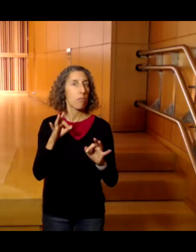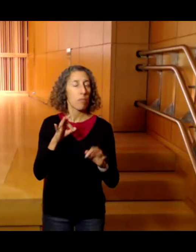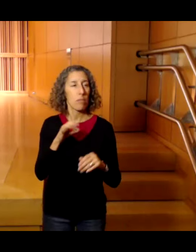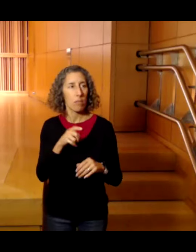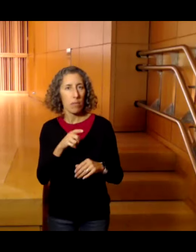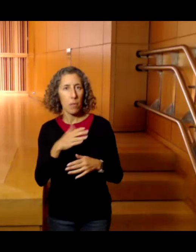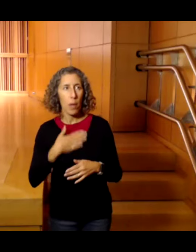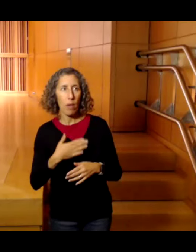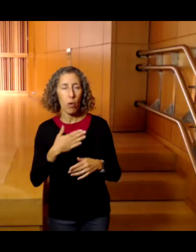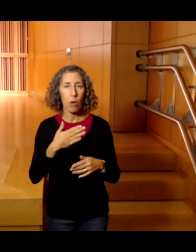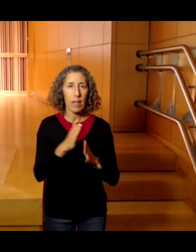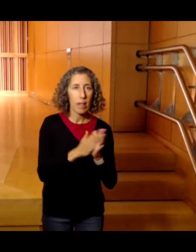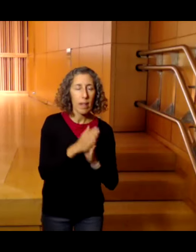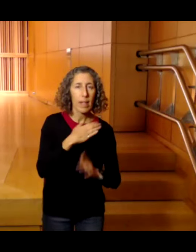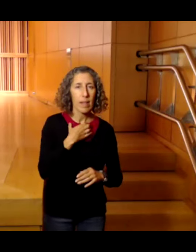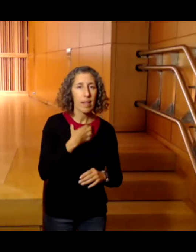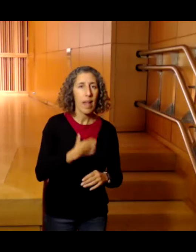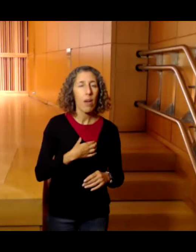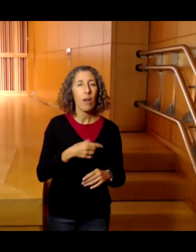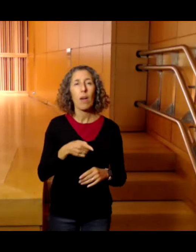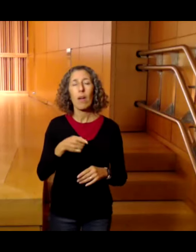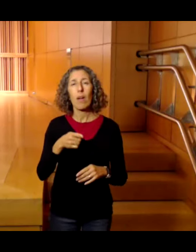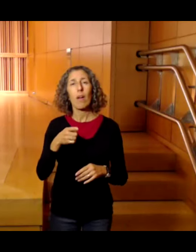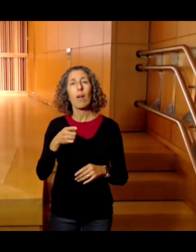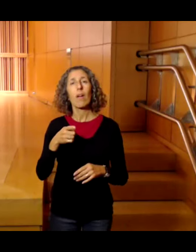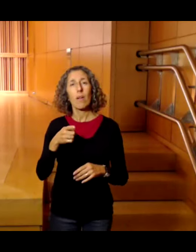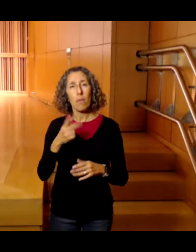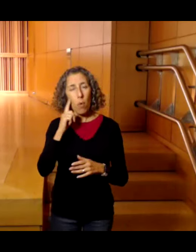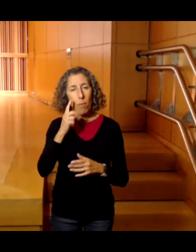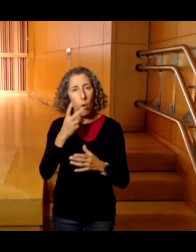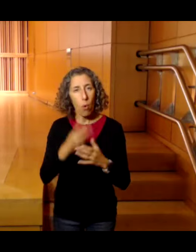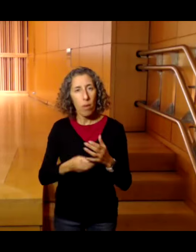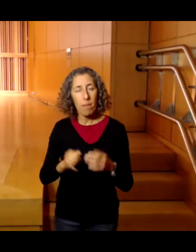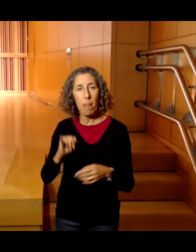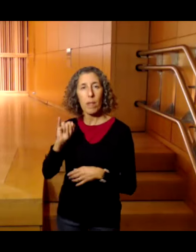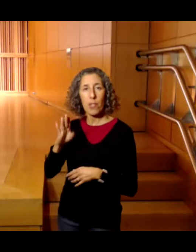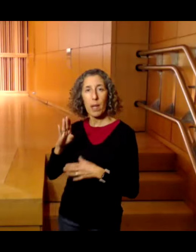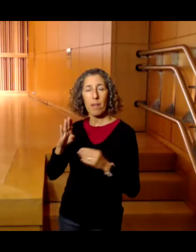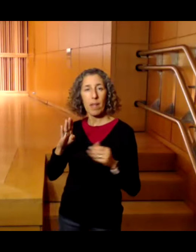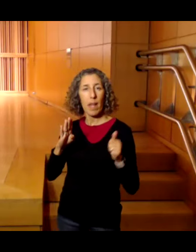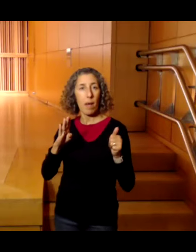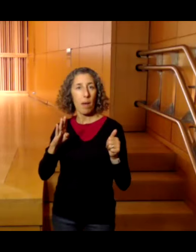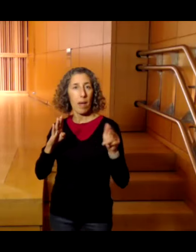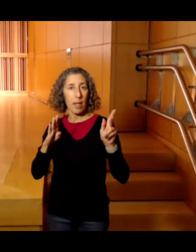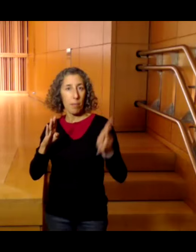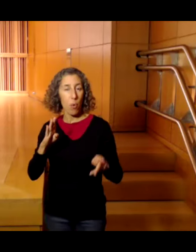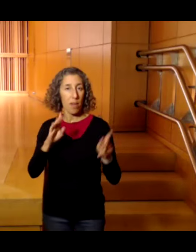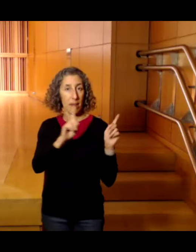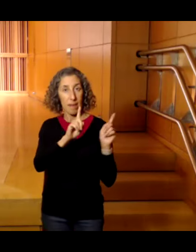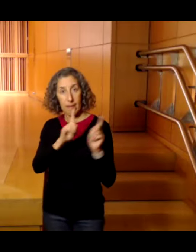Even as an efficient, no-nonsense usherette. Hurled both James and his stalker into the same pew, literally on top of each other.